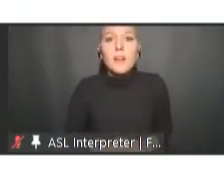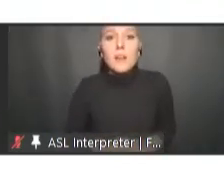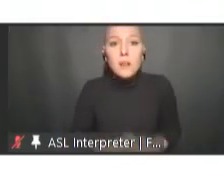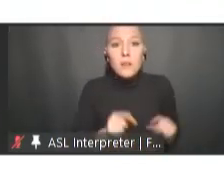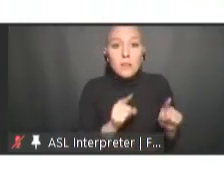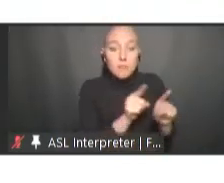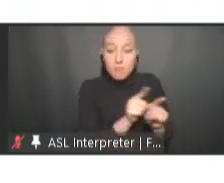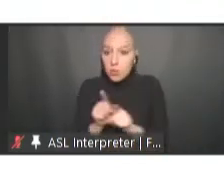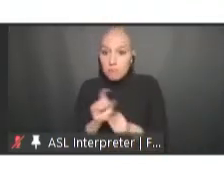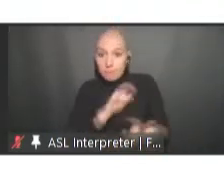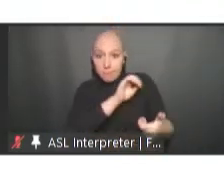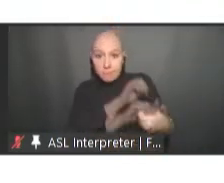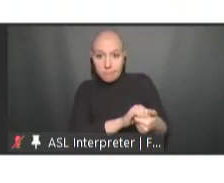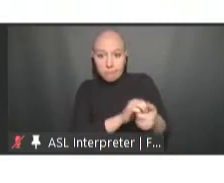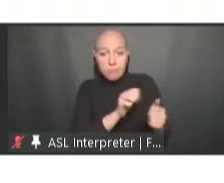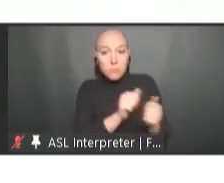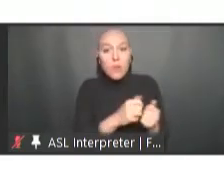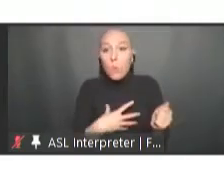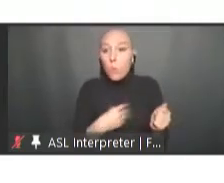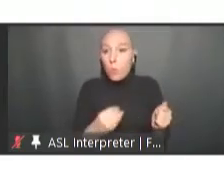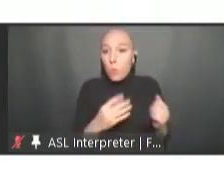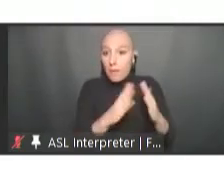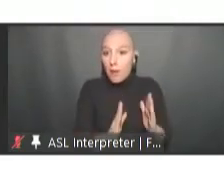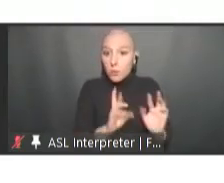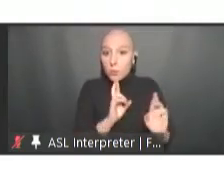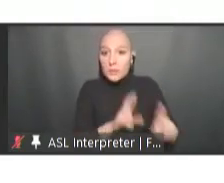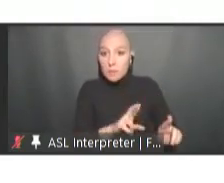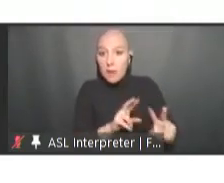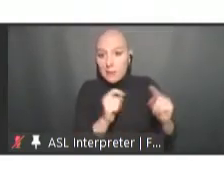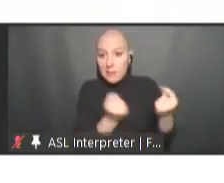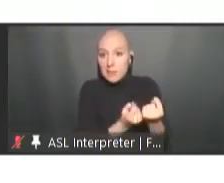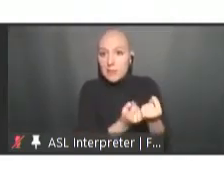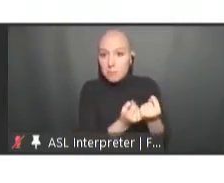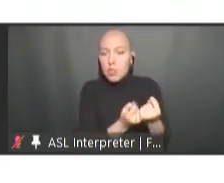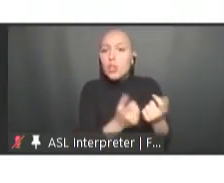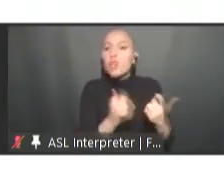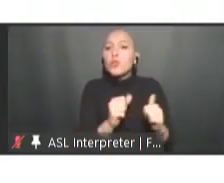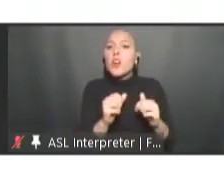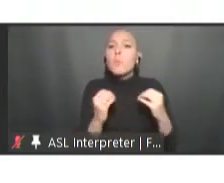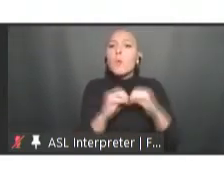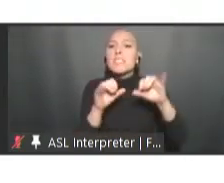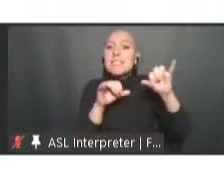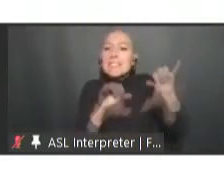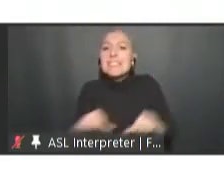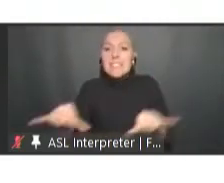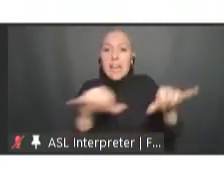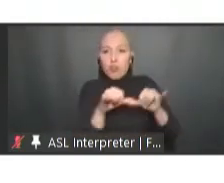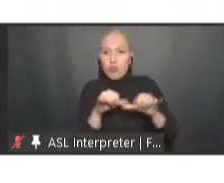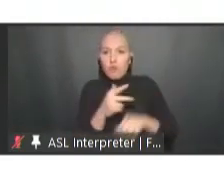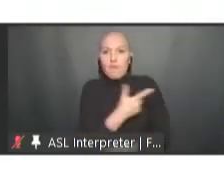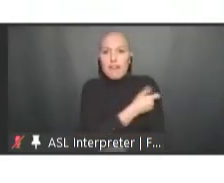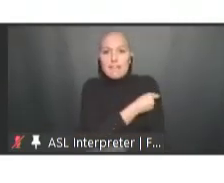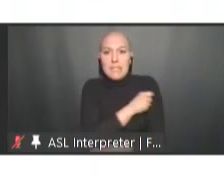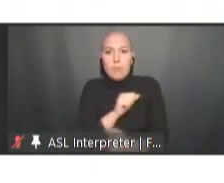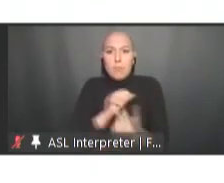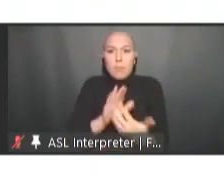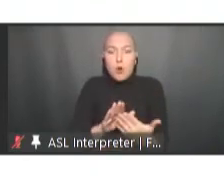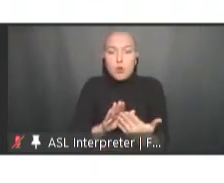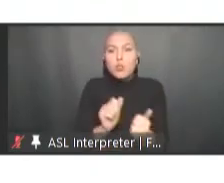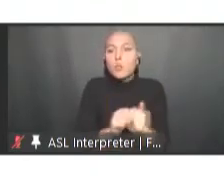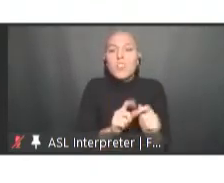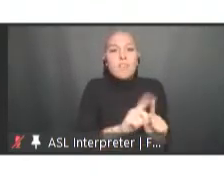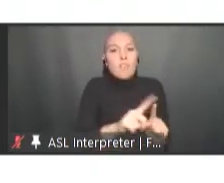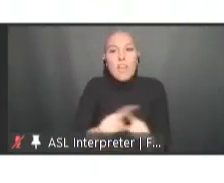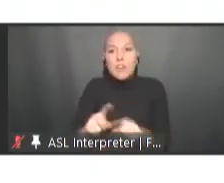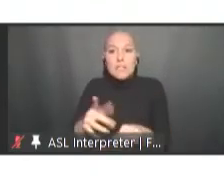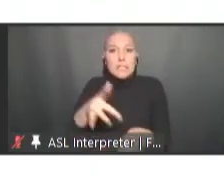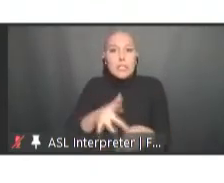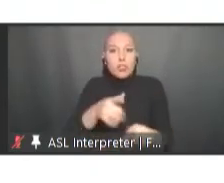about standardized approaches to vaccination at various touchpoints in the care continuum. So,